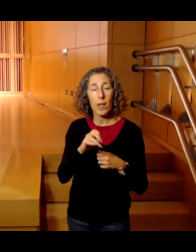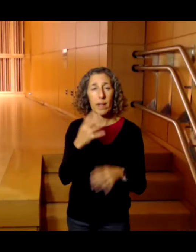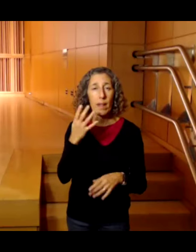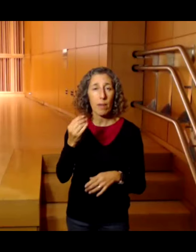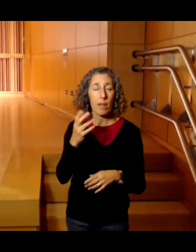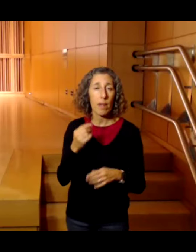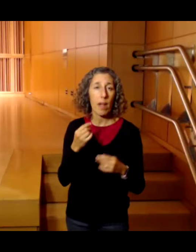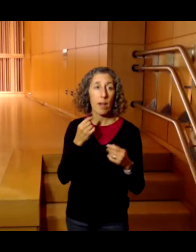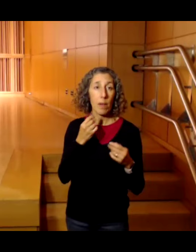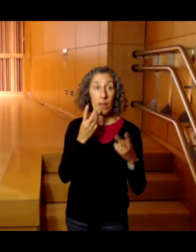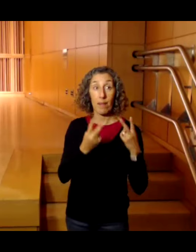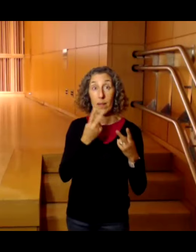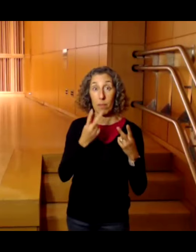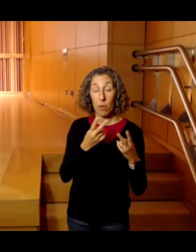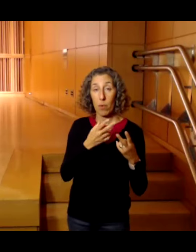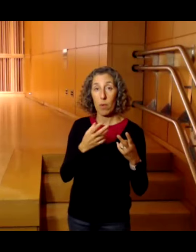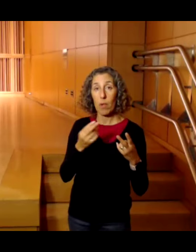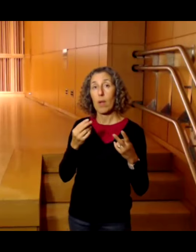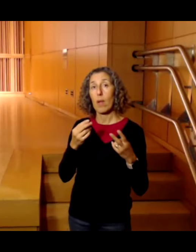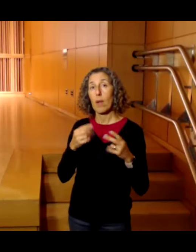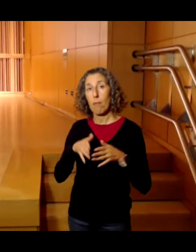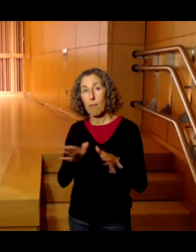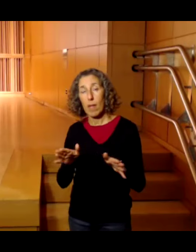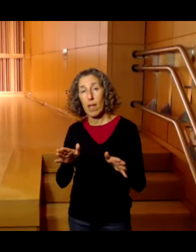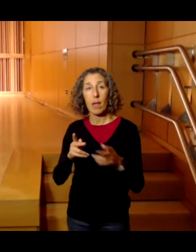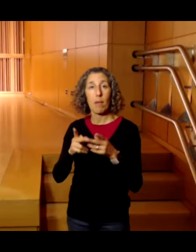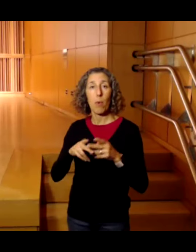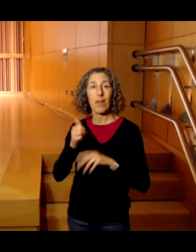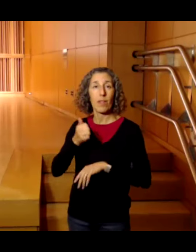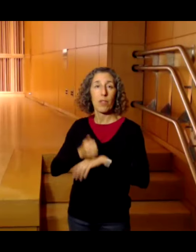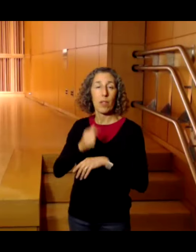Hypervisible public positioning. of black people.